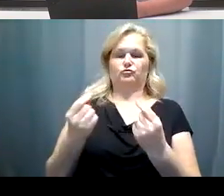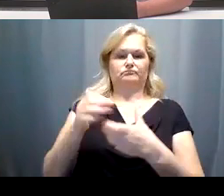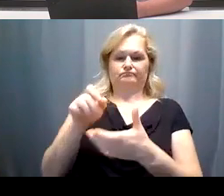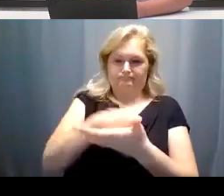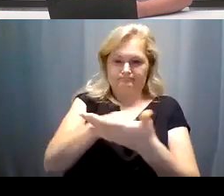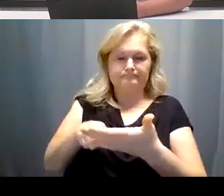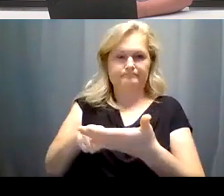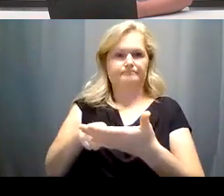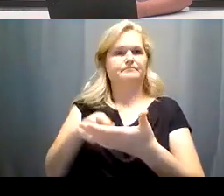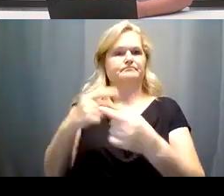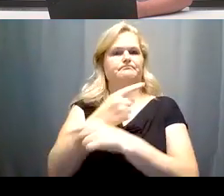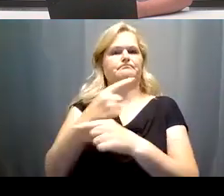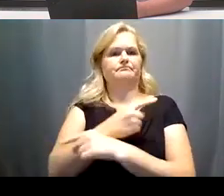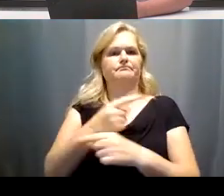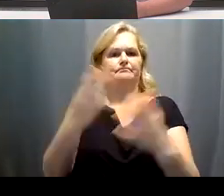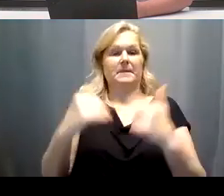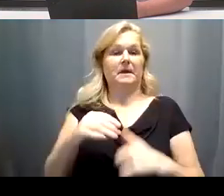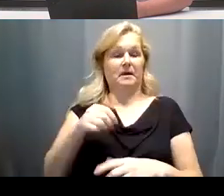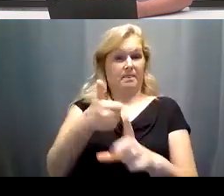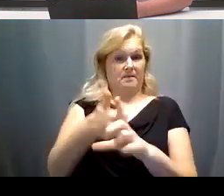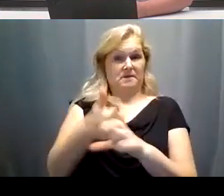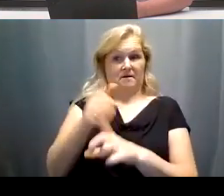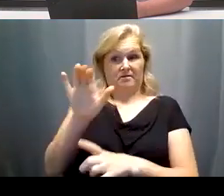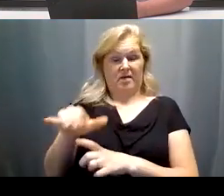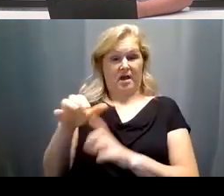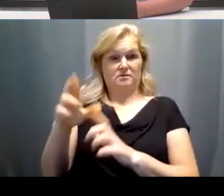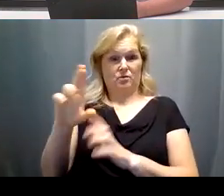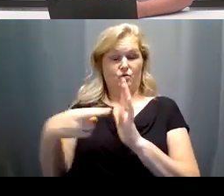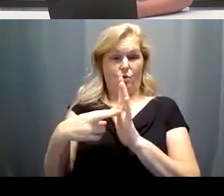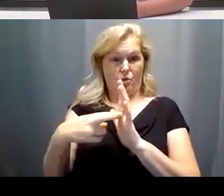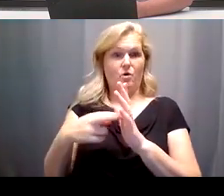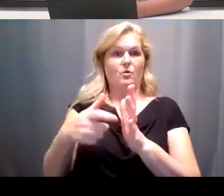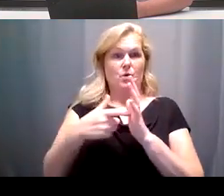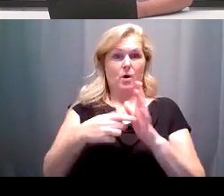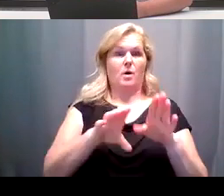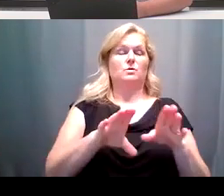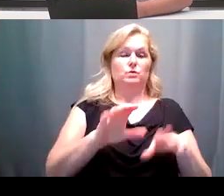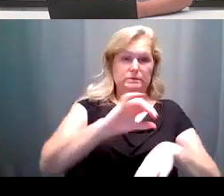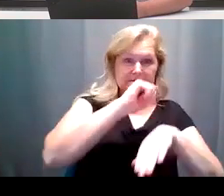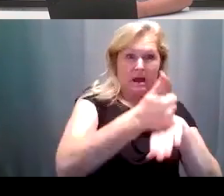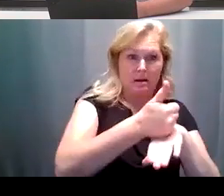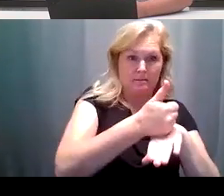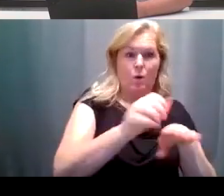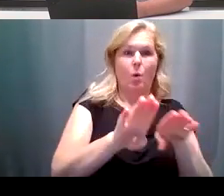Deputy returning officer will be required to set up, open, and close several polling stations